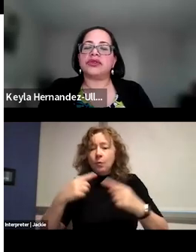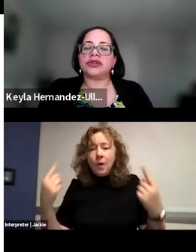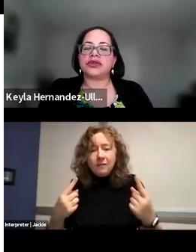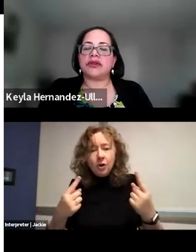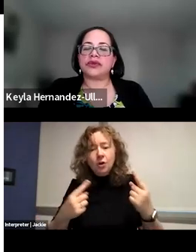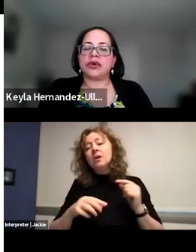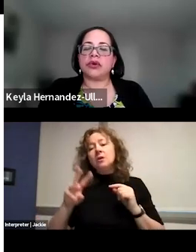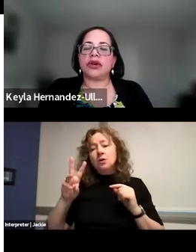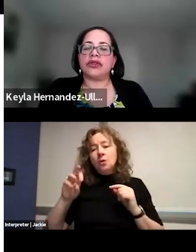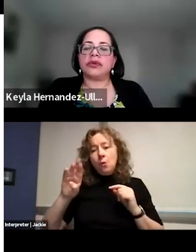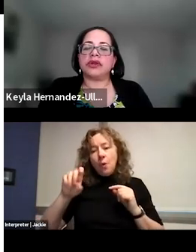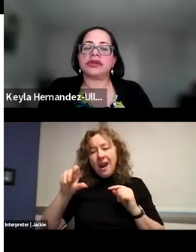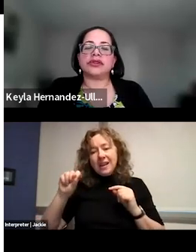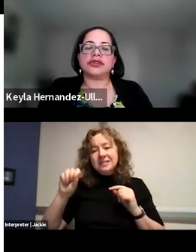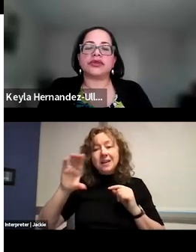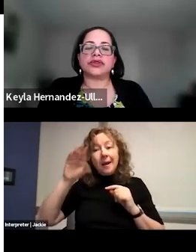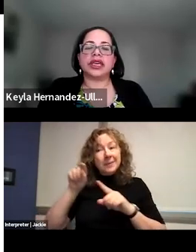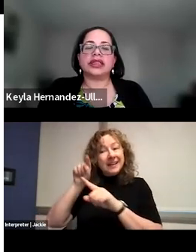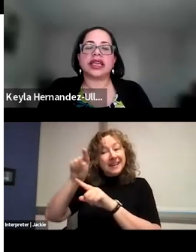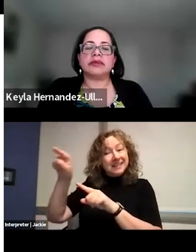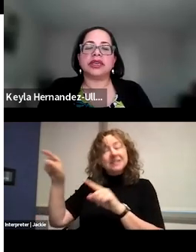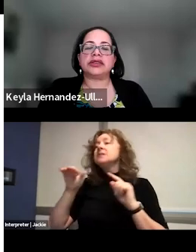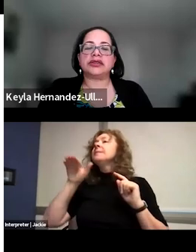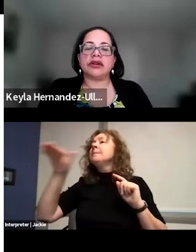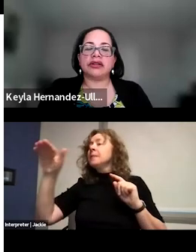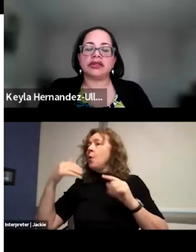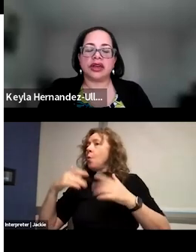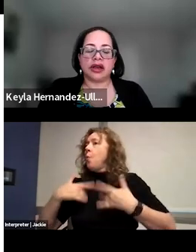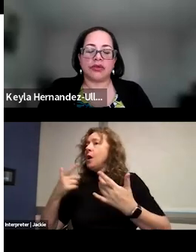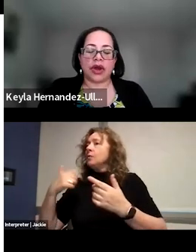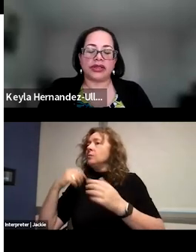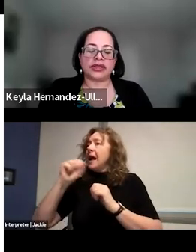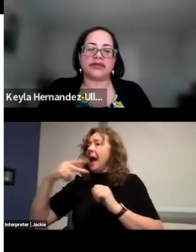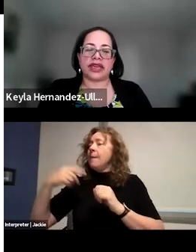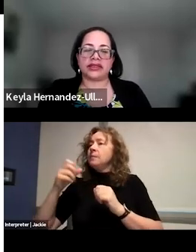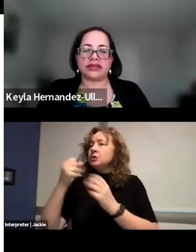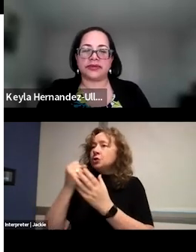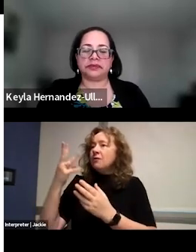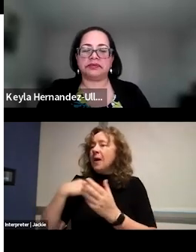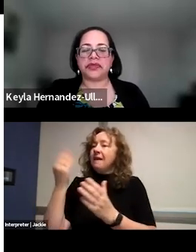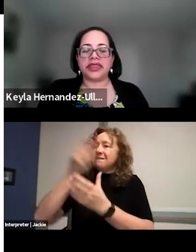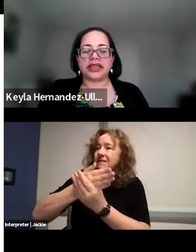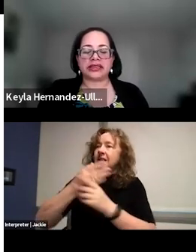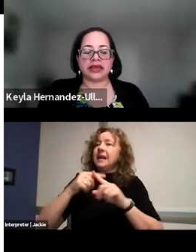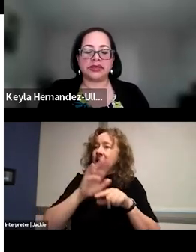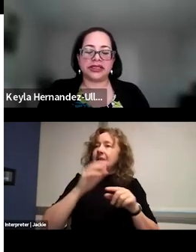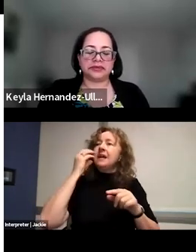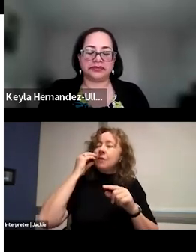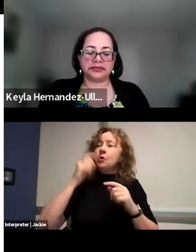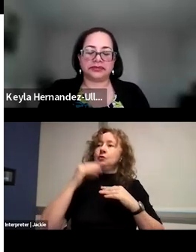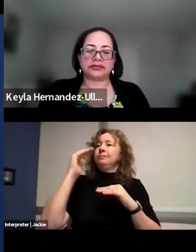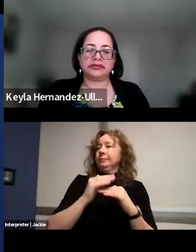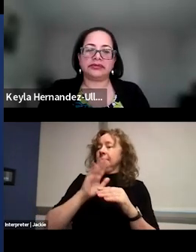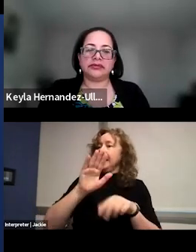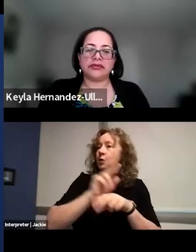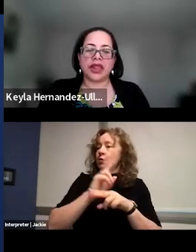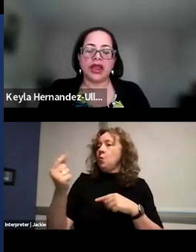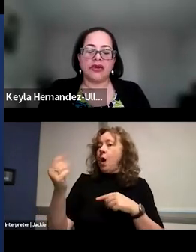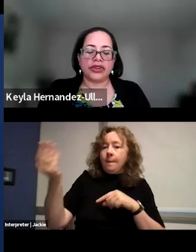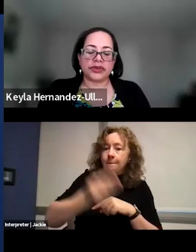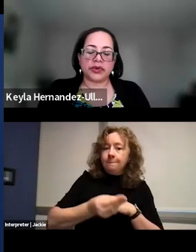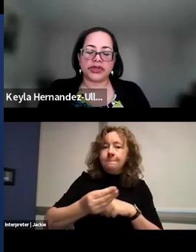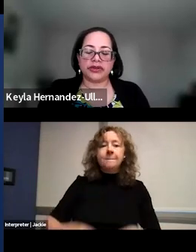Keyla Hernandez-Ulloa: Ask wireless service providers about filtering software or other parental controls that can be installed on wireless devices. Next slide, please.